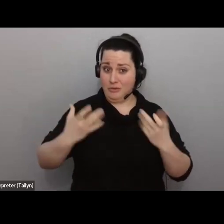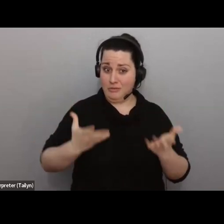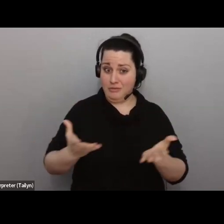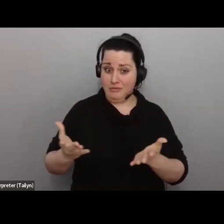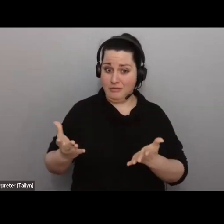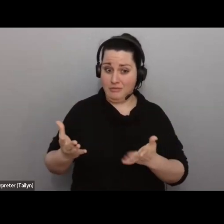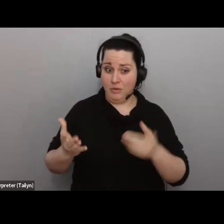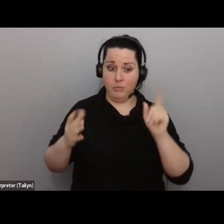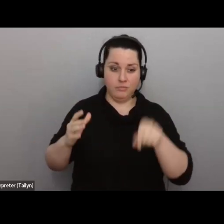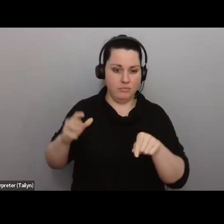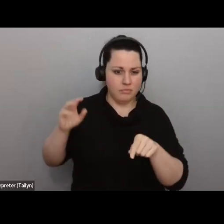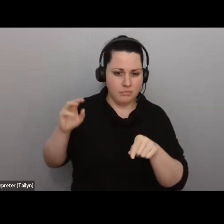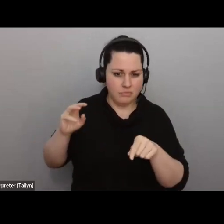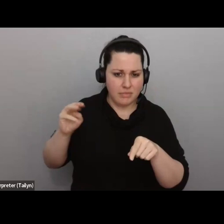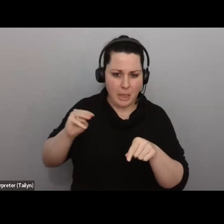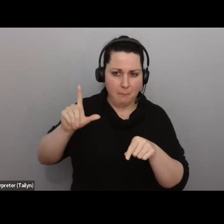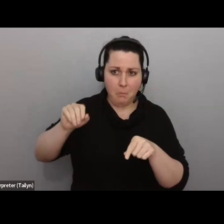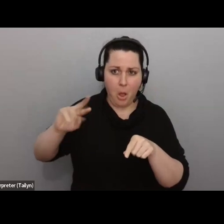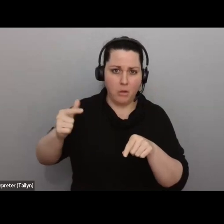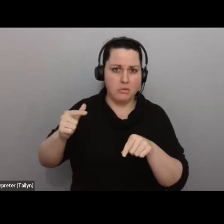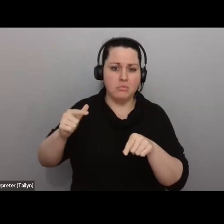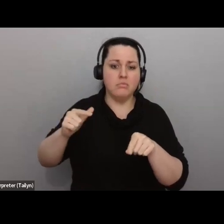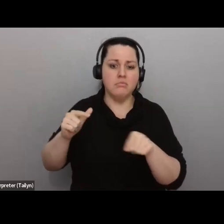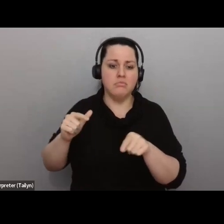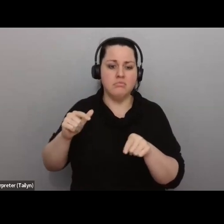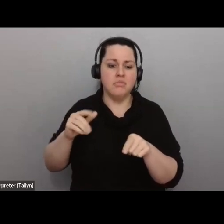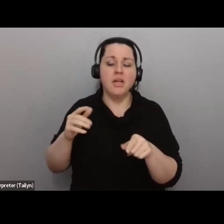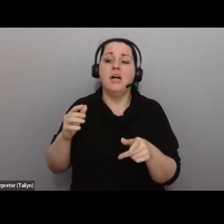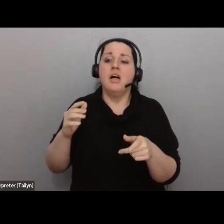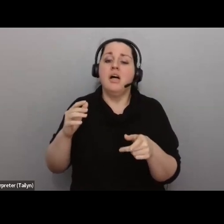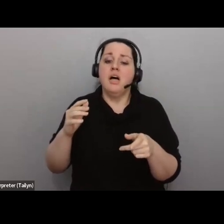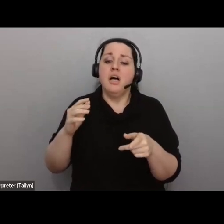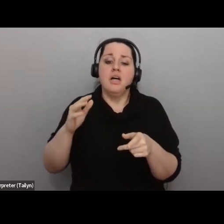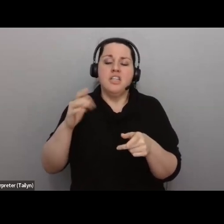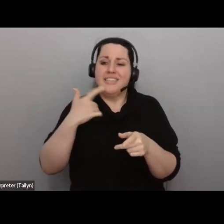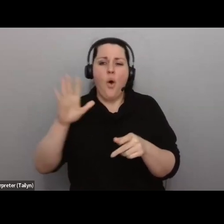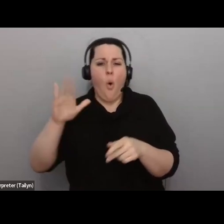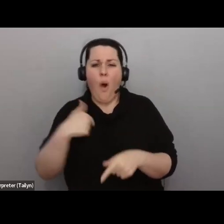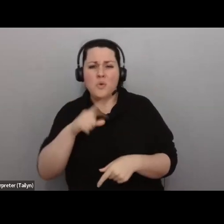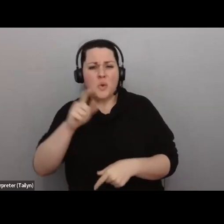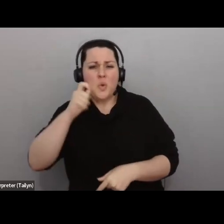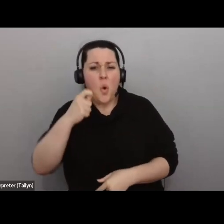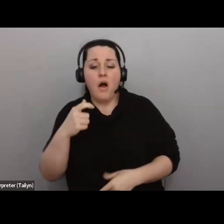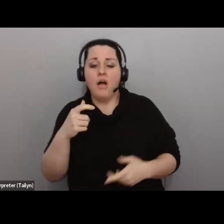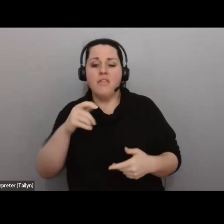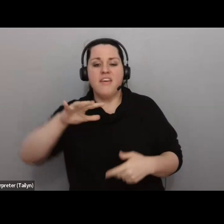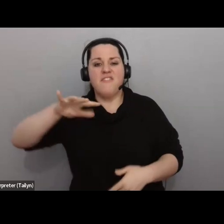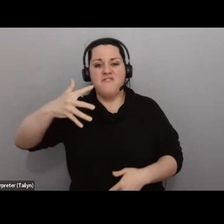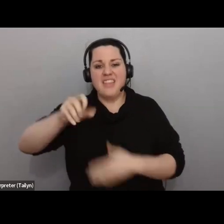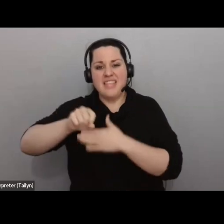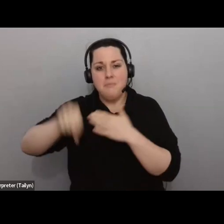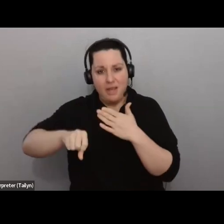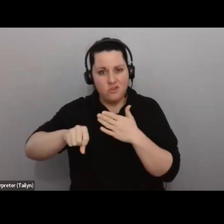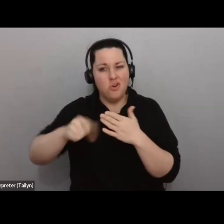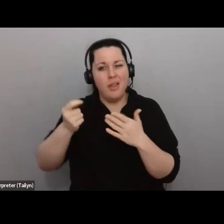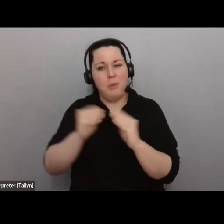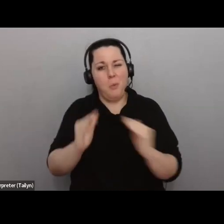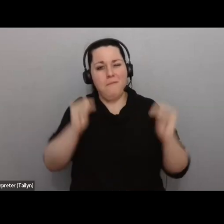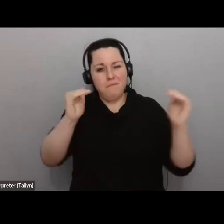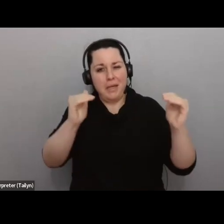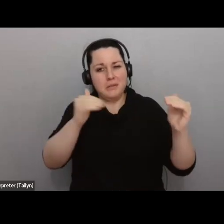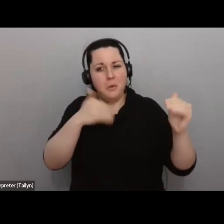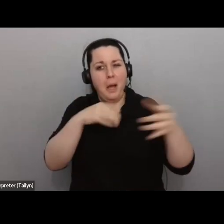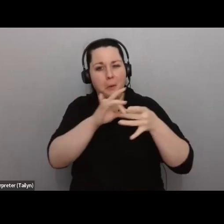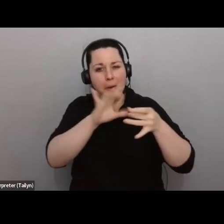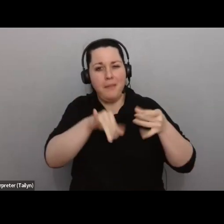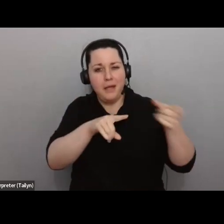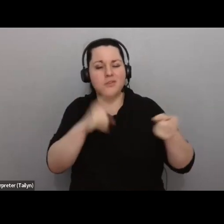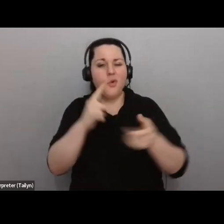mlong: Hmm! Just it was, it was cool. I coordinate a fifth semester. So a little bit more advanced for graduate students.